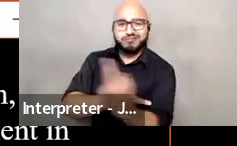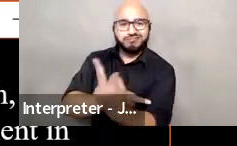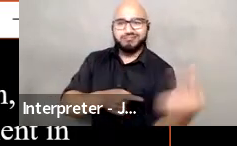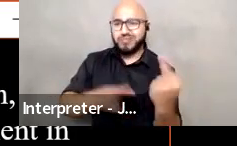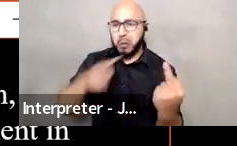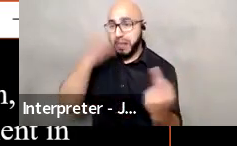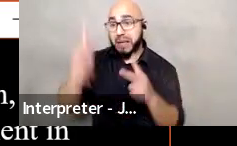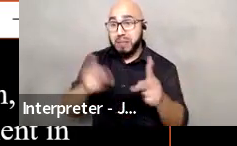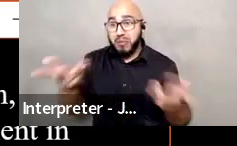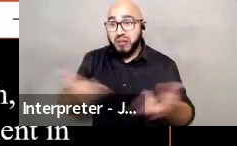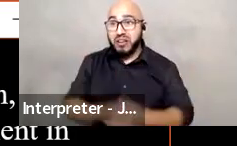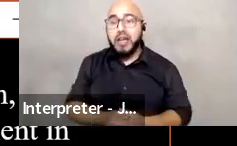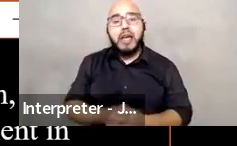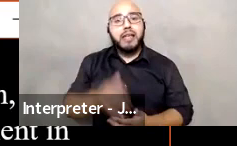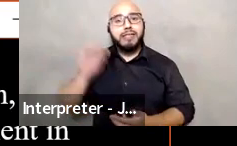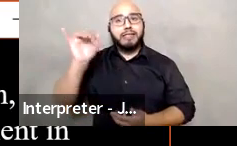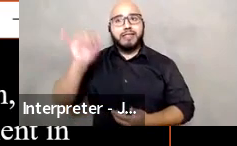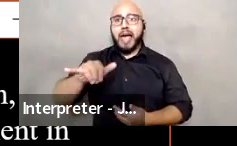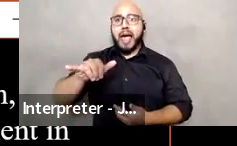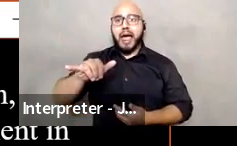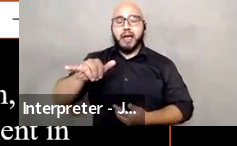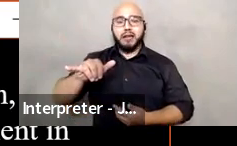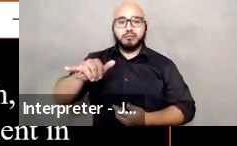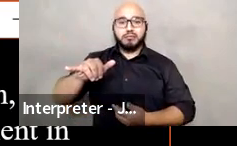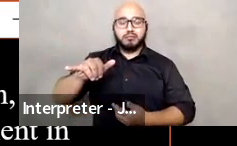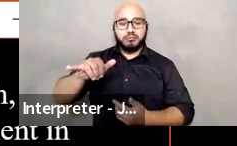It's a reminder. That white folks one.